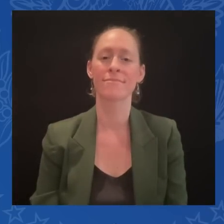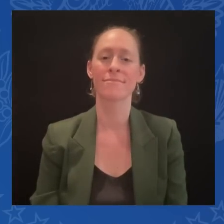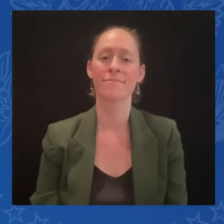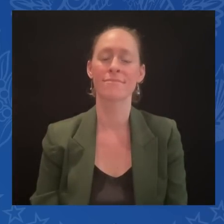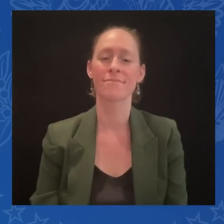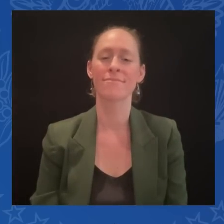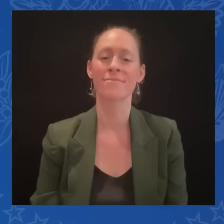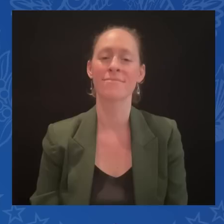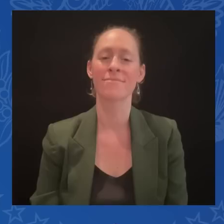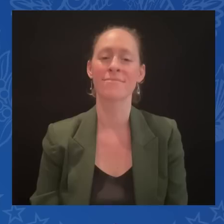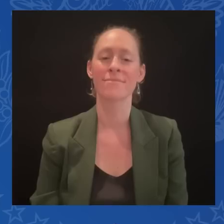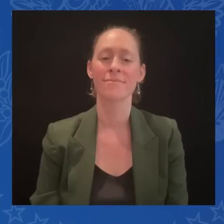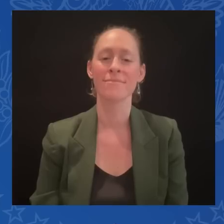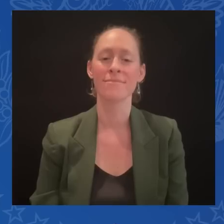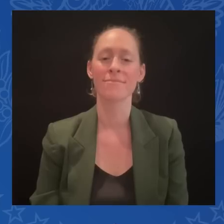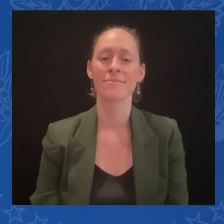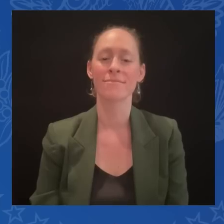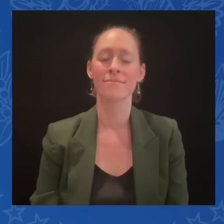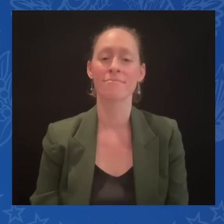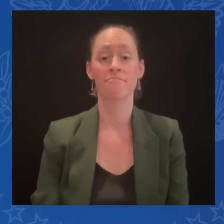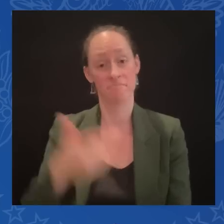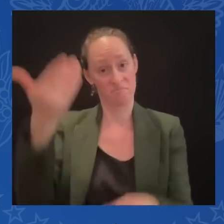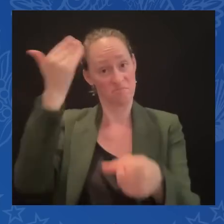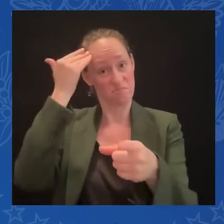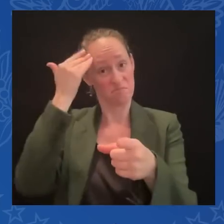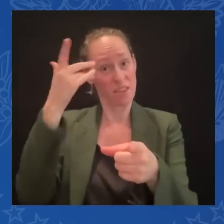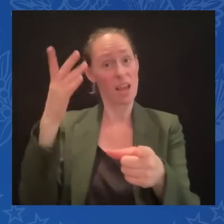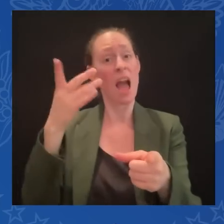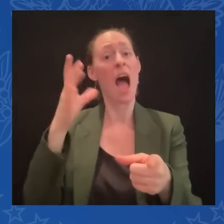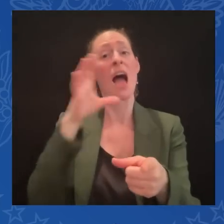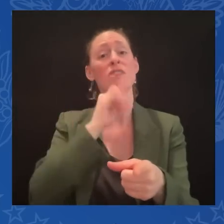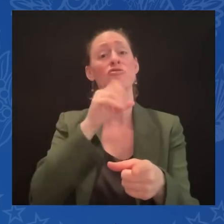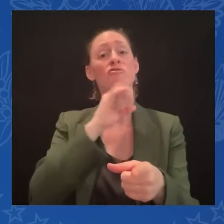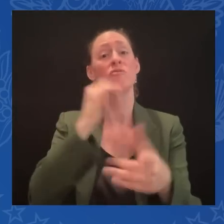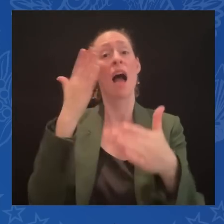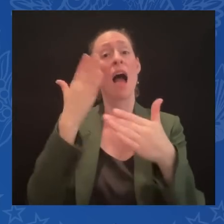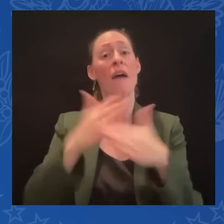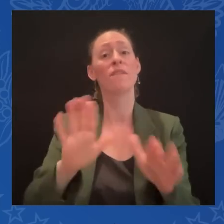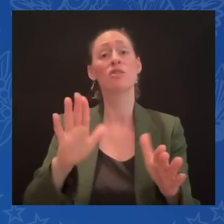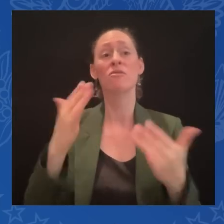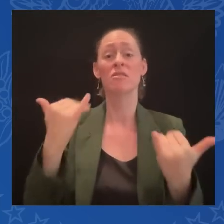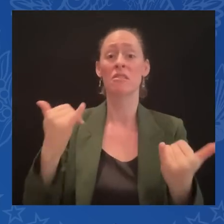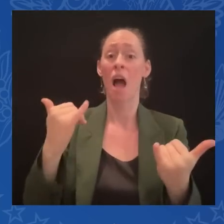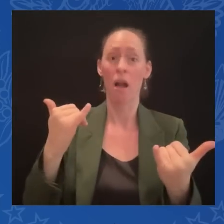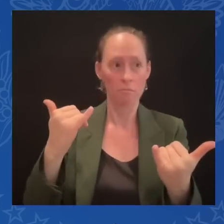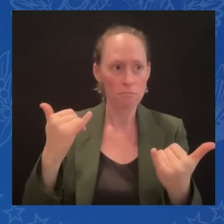is as high as it's been in 30 years. Remember they used to say, "Biden is spending all this money